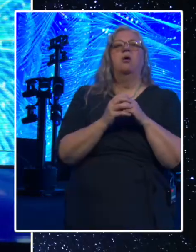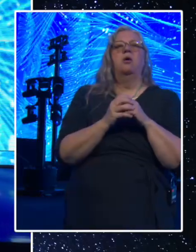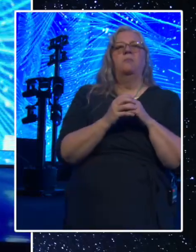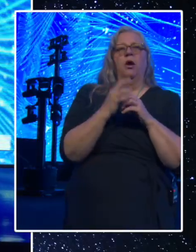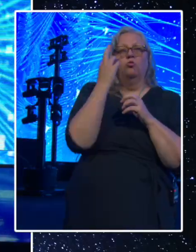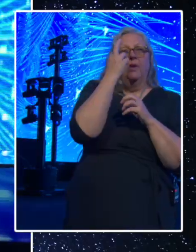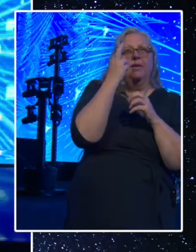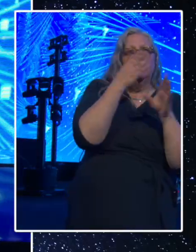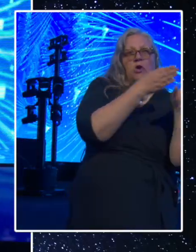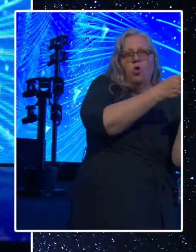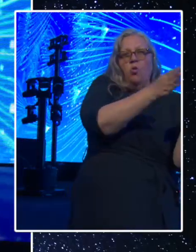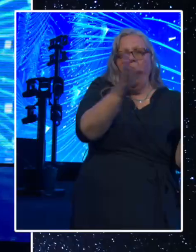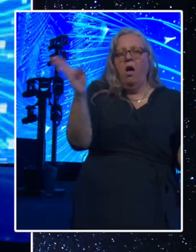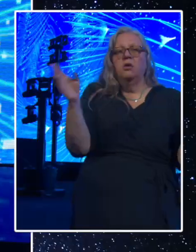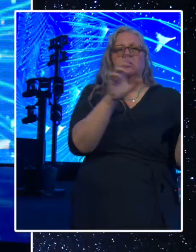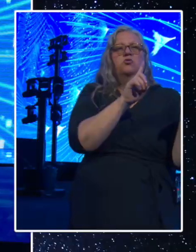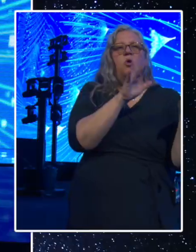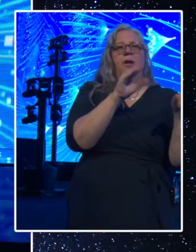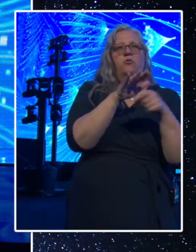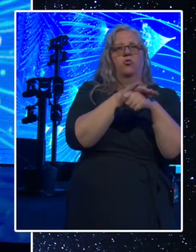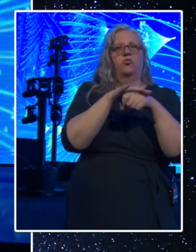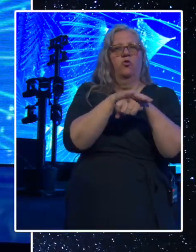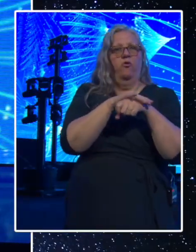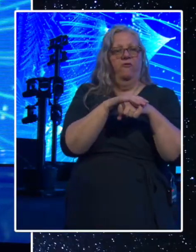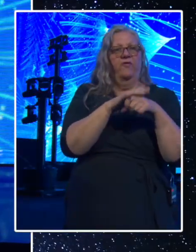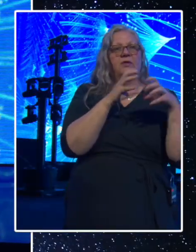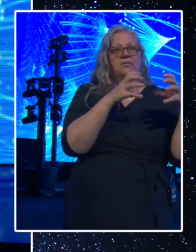but reasons across domains to surface insights and continuously optimize performance,